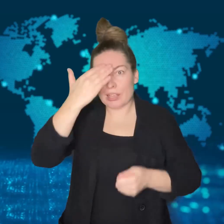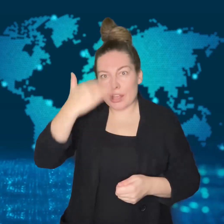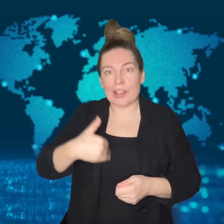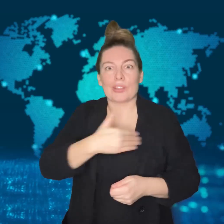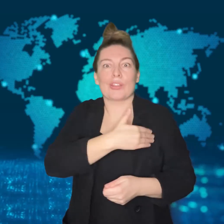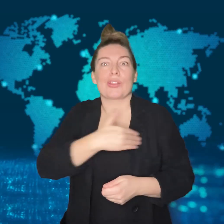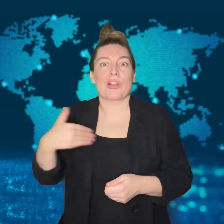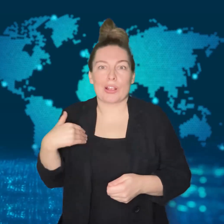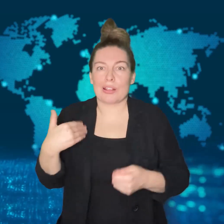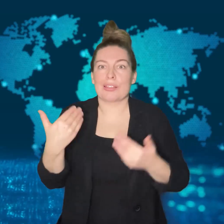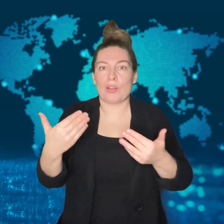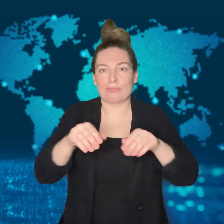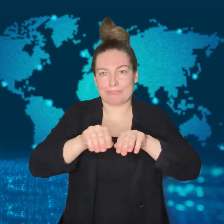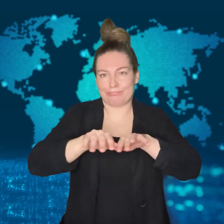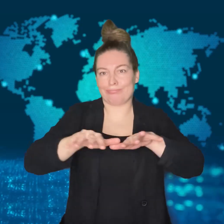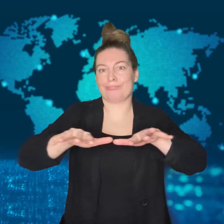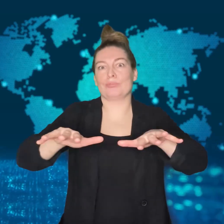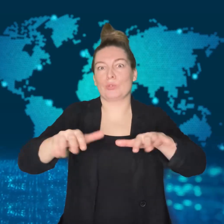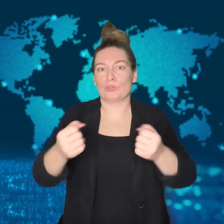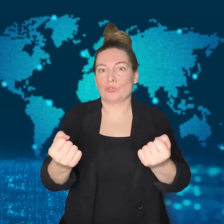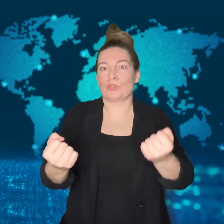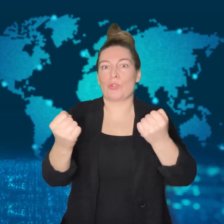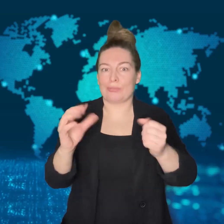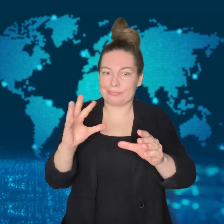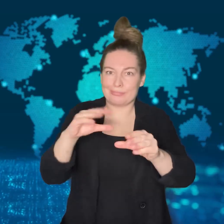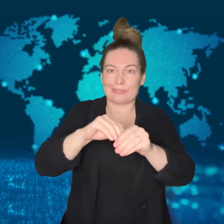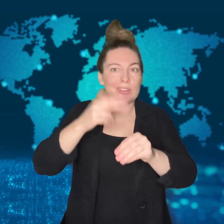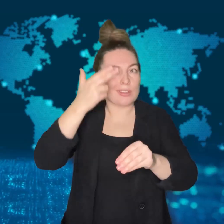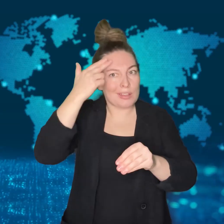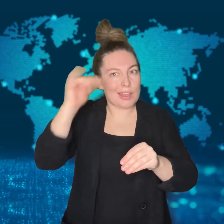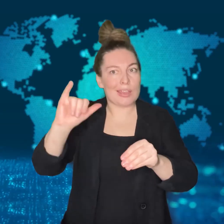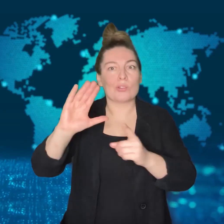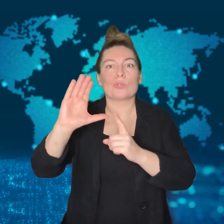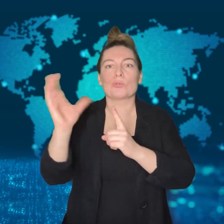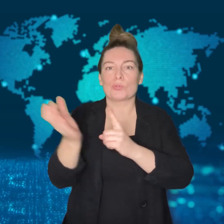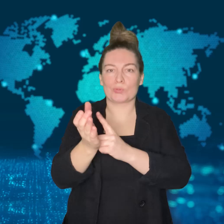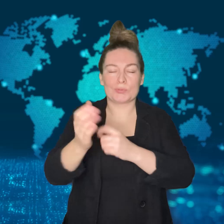and has become a widespread religion and part of Haiti's culture.